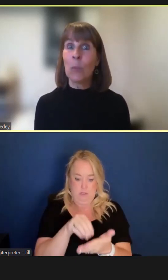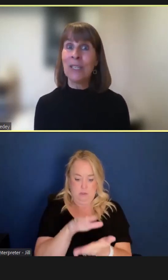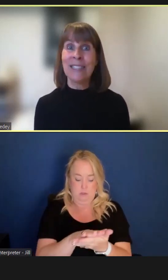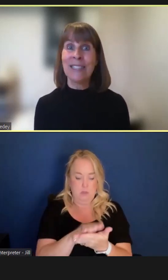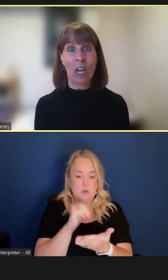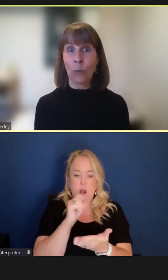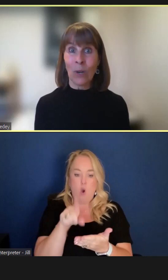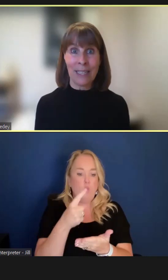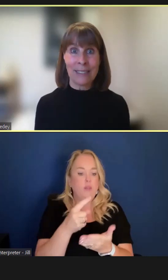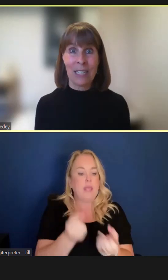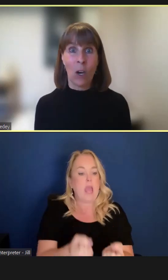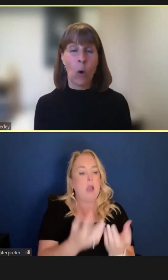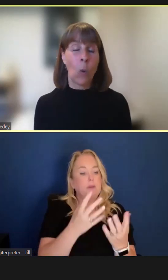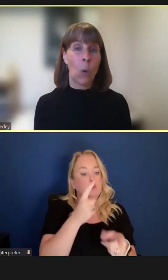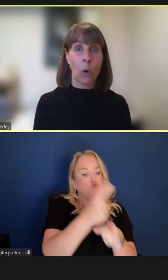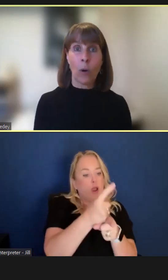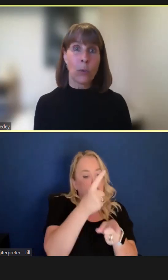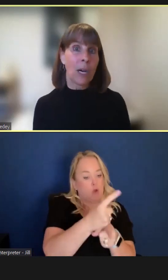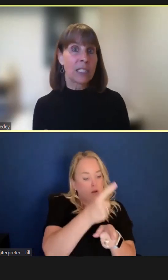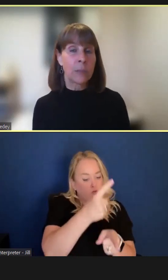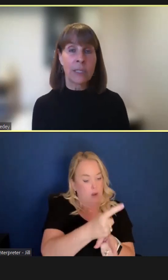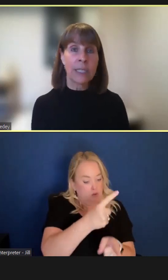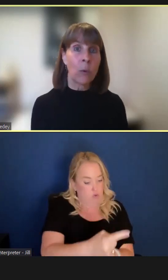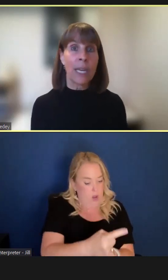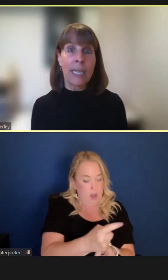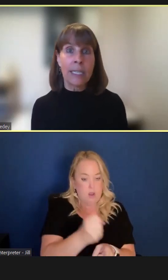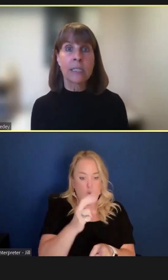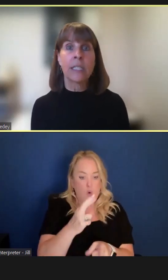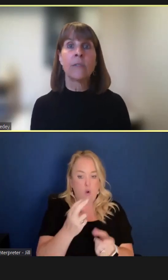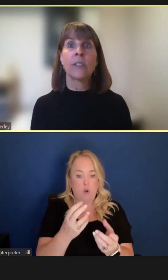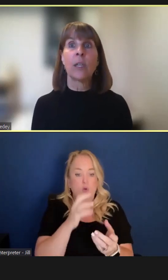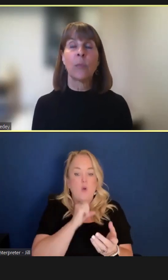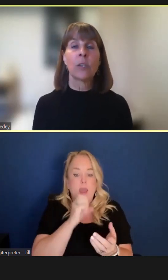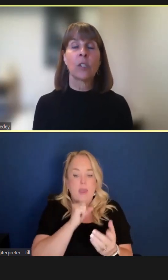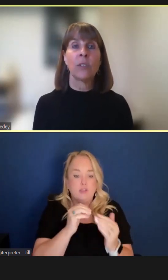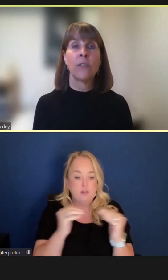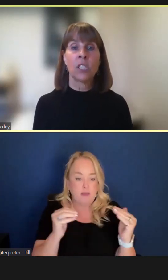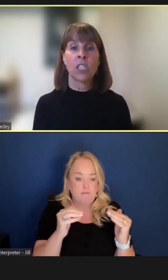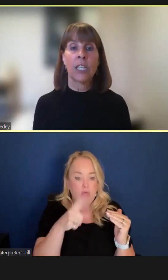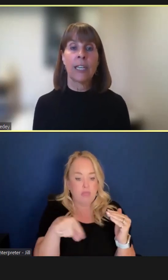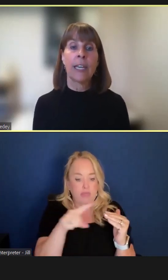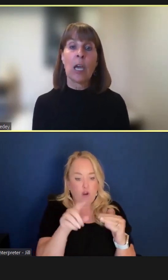they got right or approximately at what age level they appear to be functioning